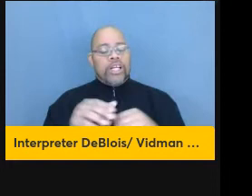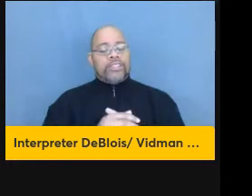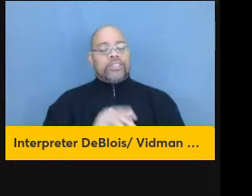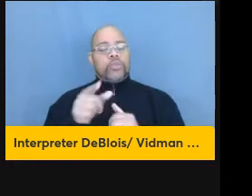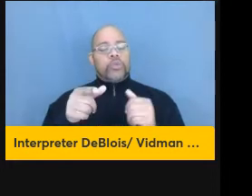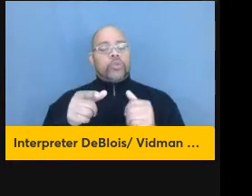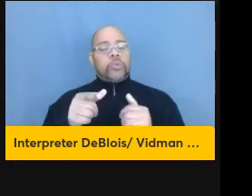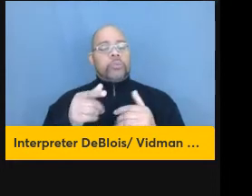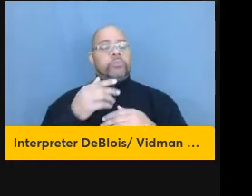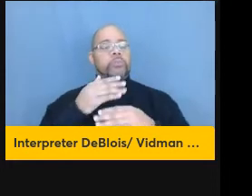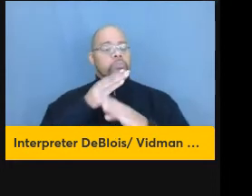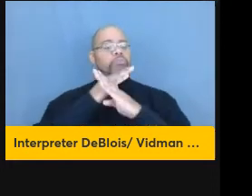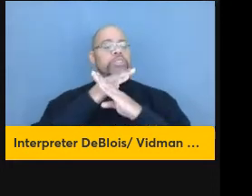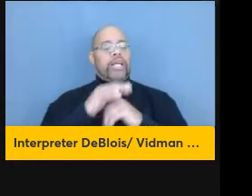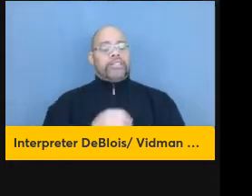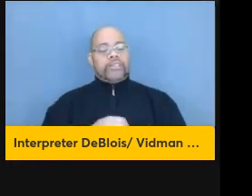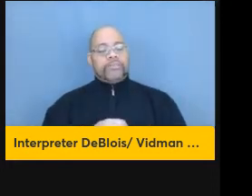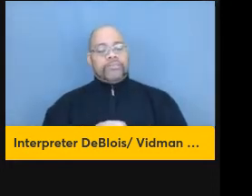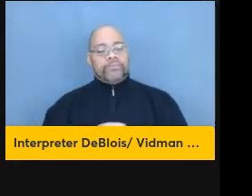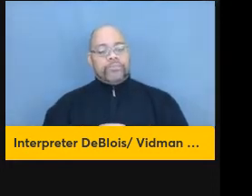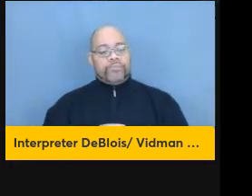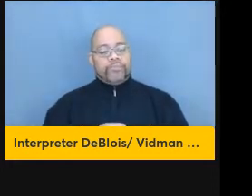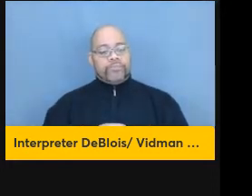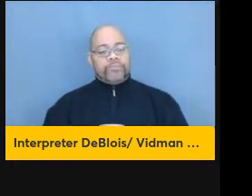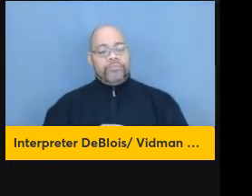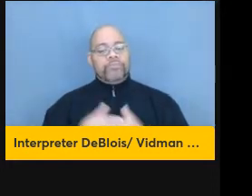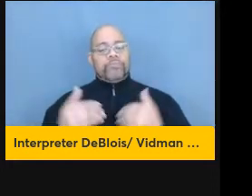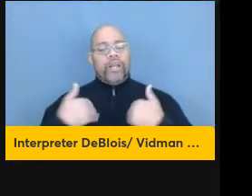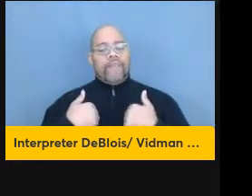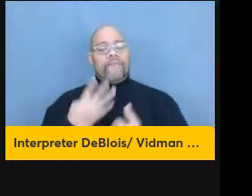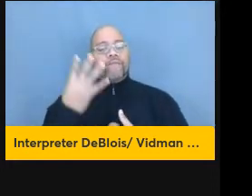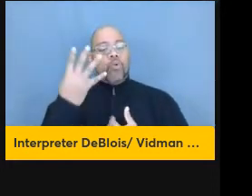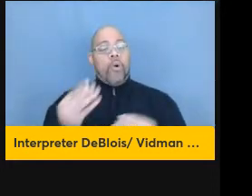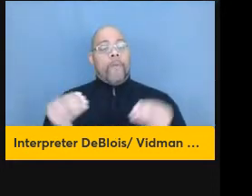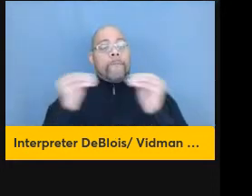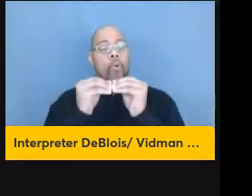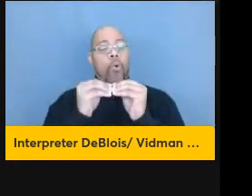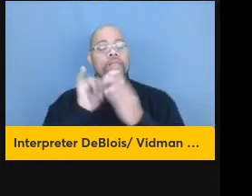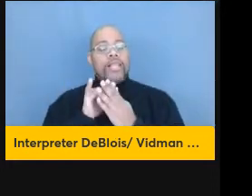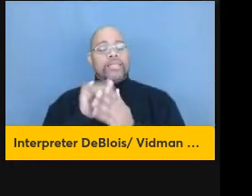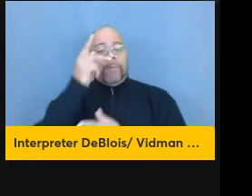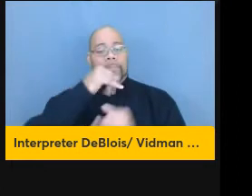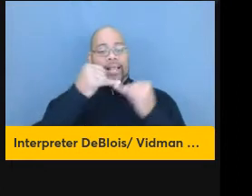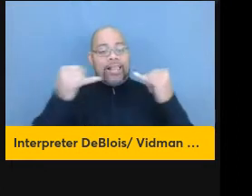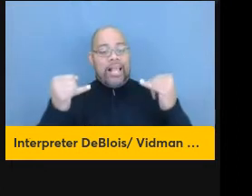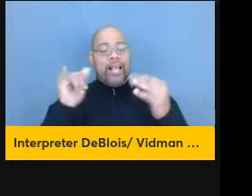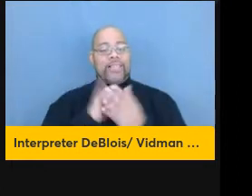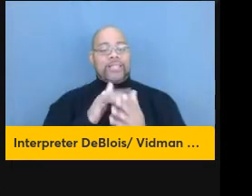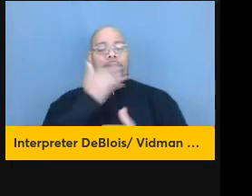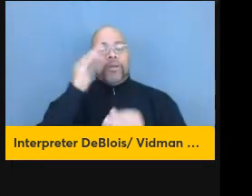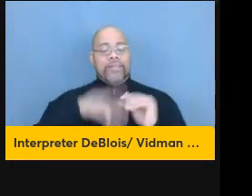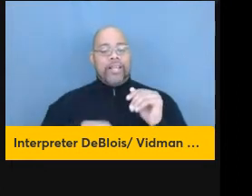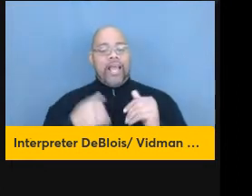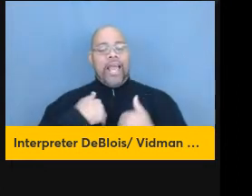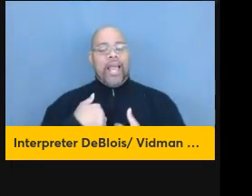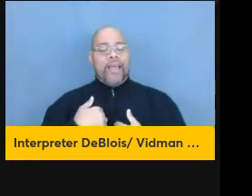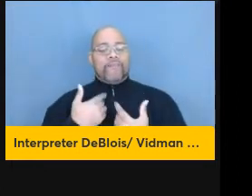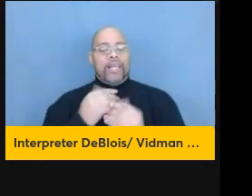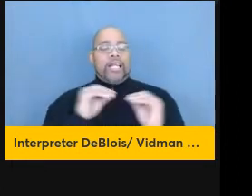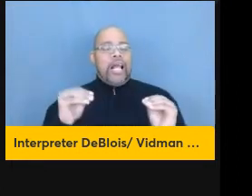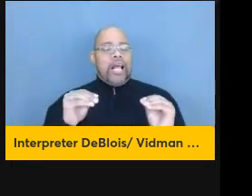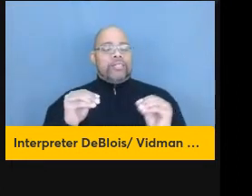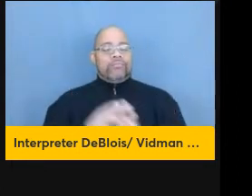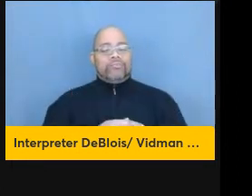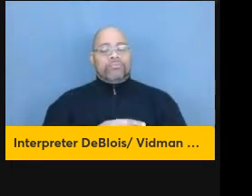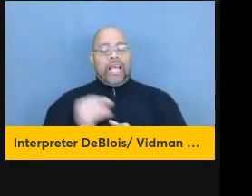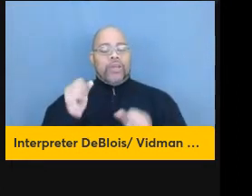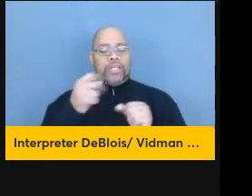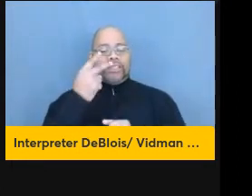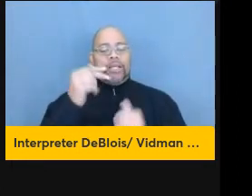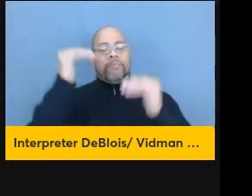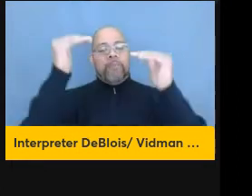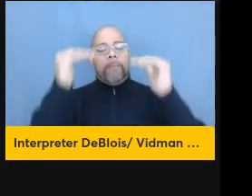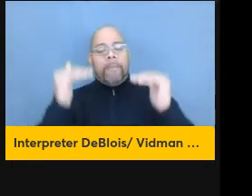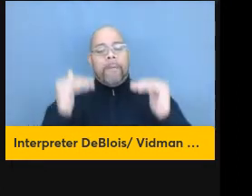protected. So having four or more as the pink line there is much better than having none. And you can see that stepwise increase